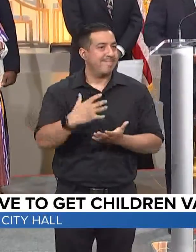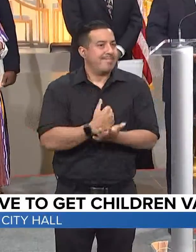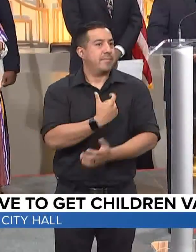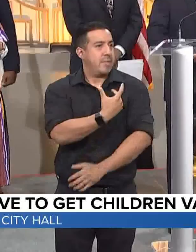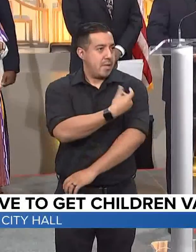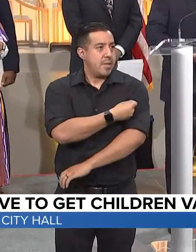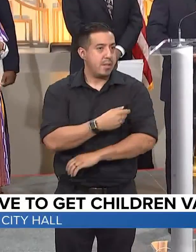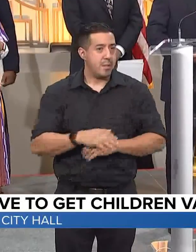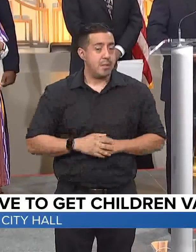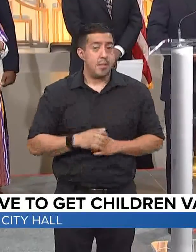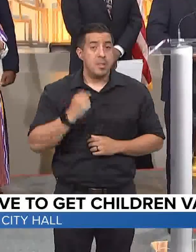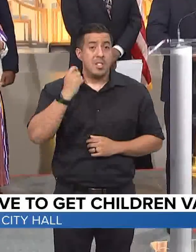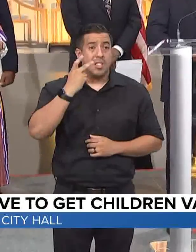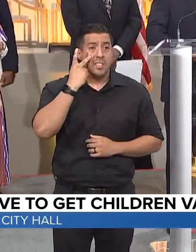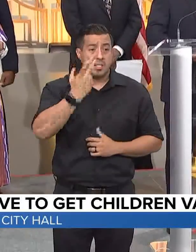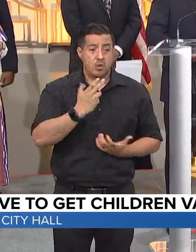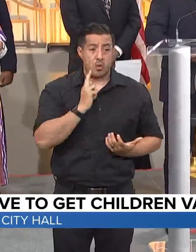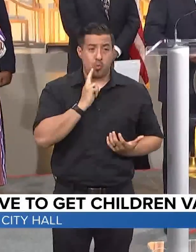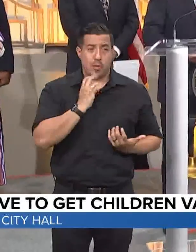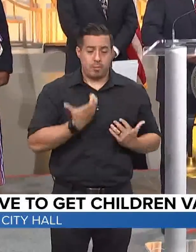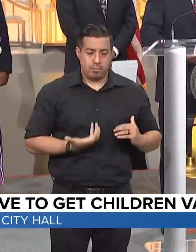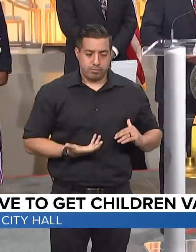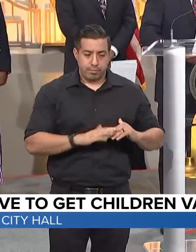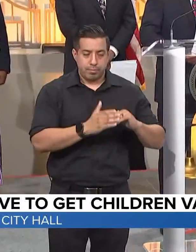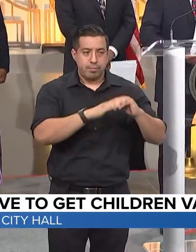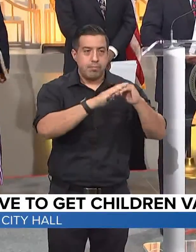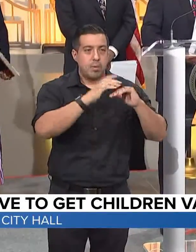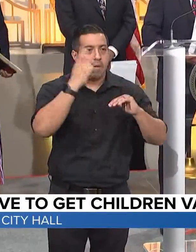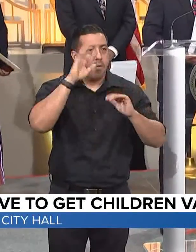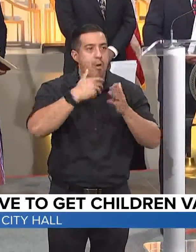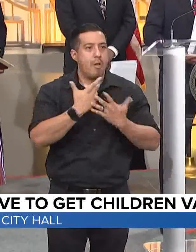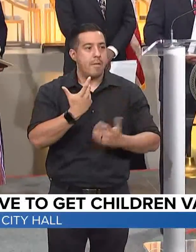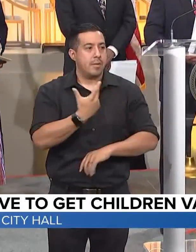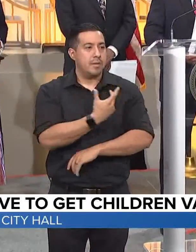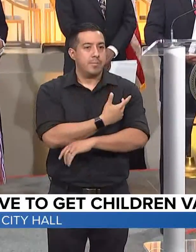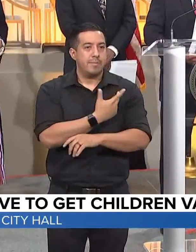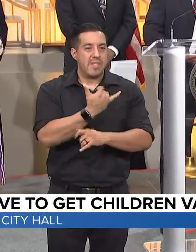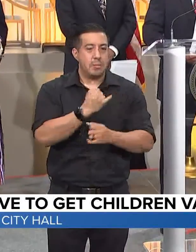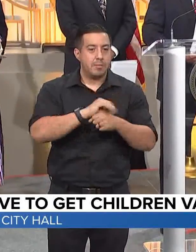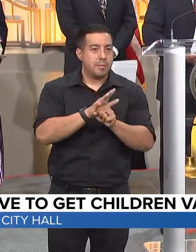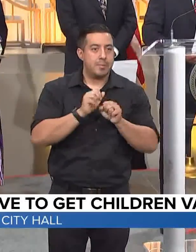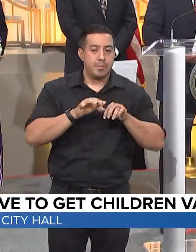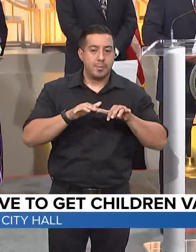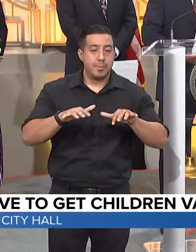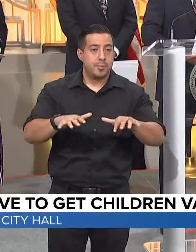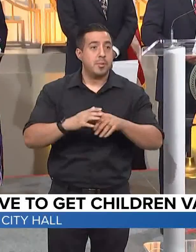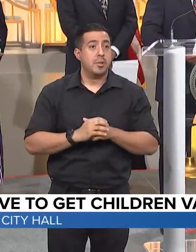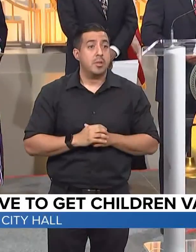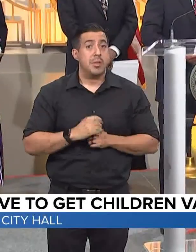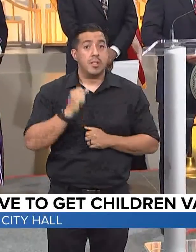we're seeing a huge increase in the viral activity in the community, to the point where if you are currently unvaccinated,